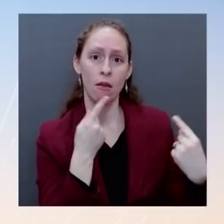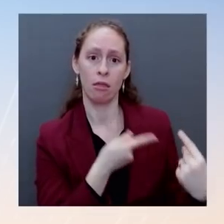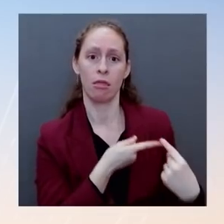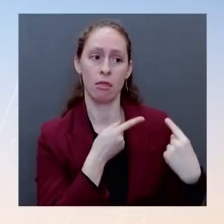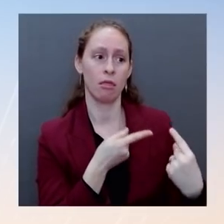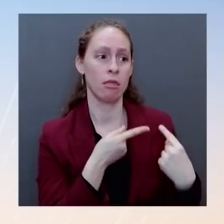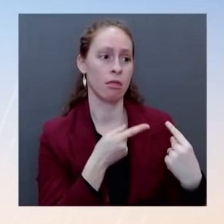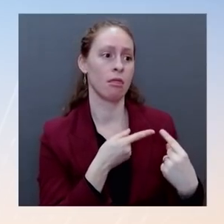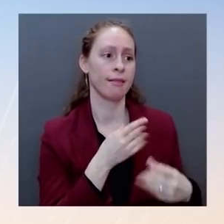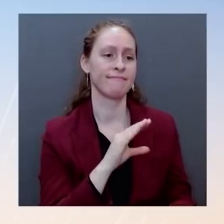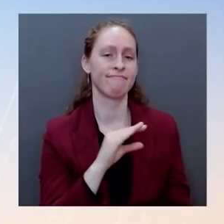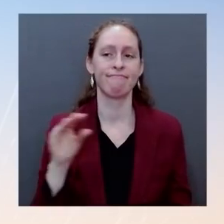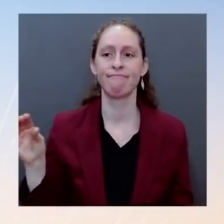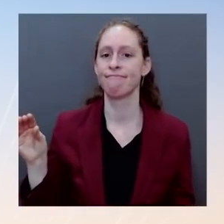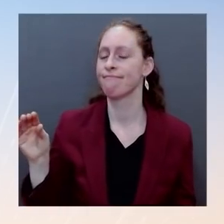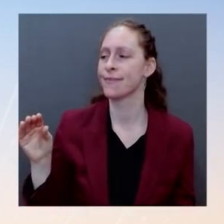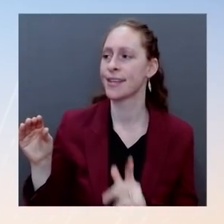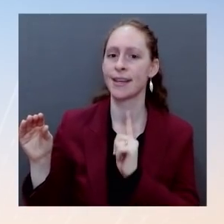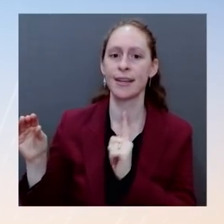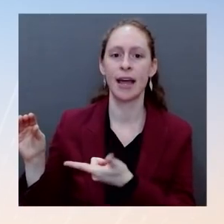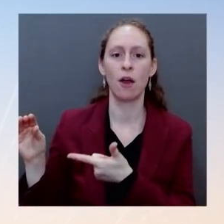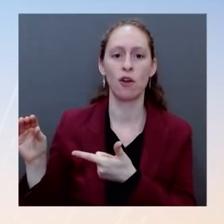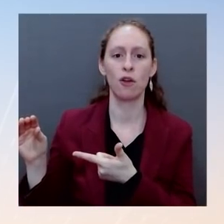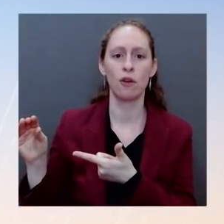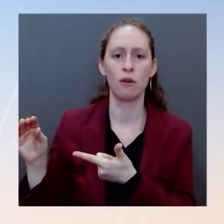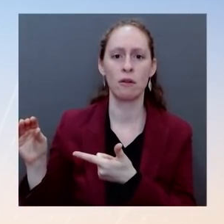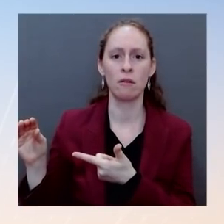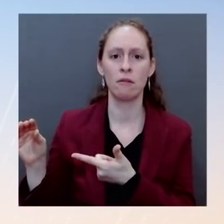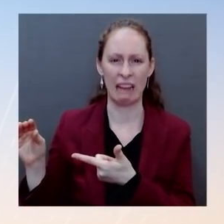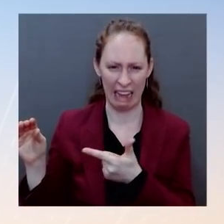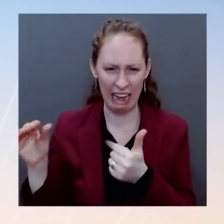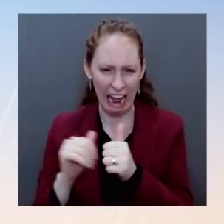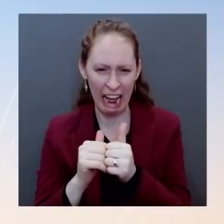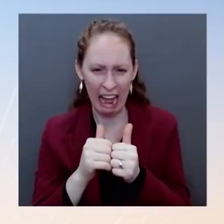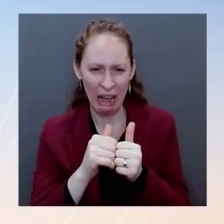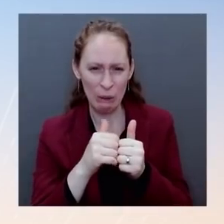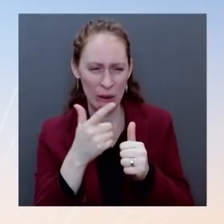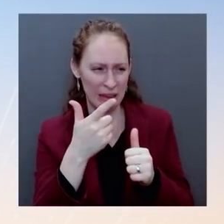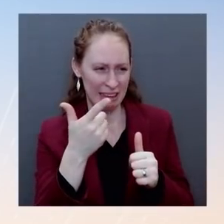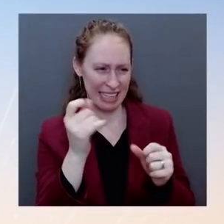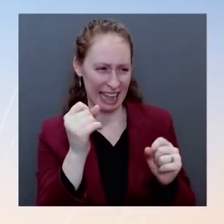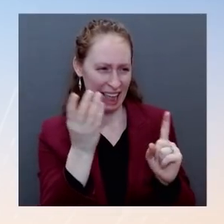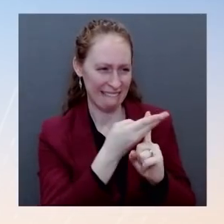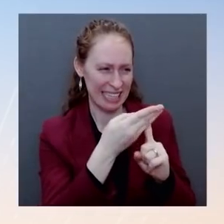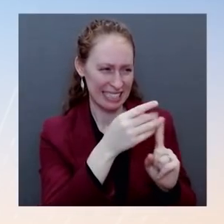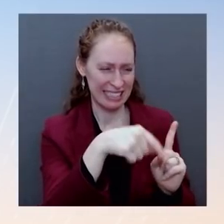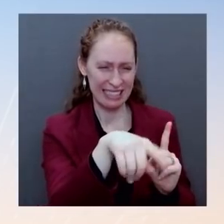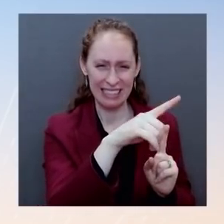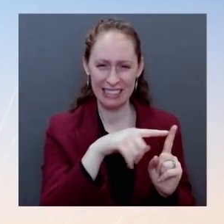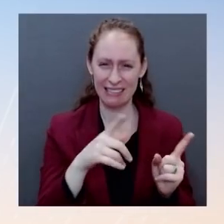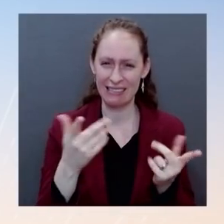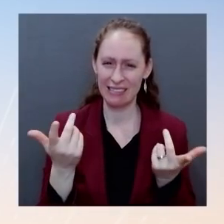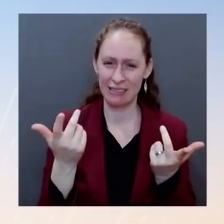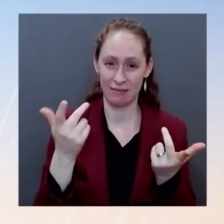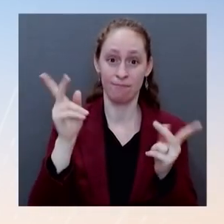Ms. Psaki: Well, what I think we would say to any American, whether they're Democratic base voters or not, is that the majority of the American public